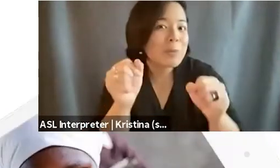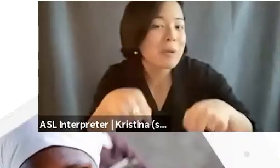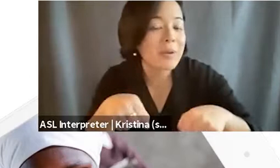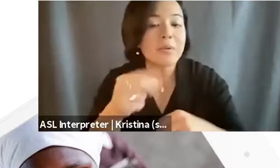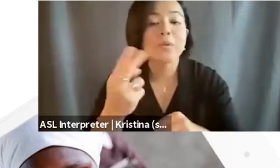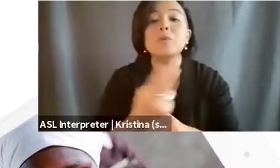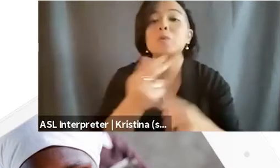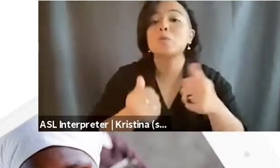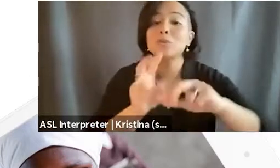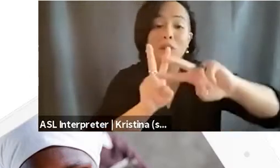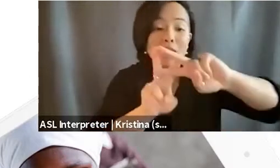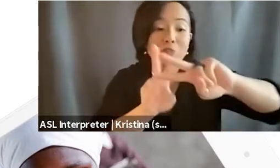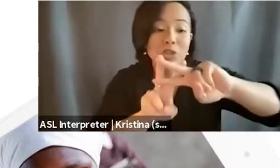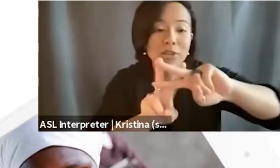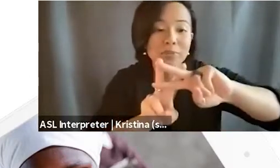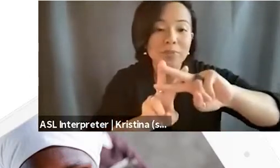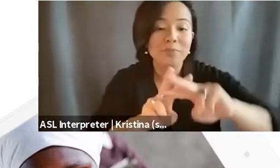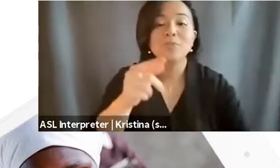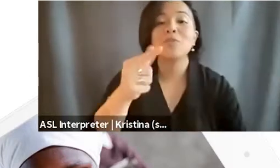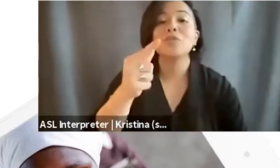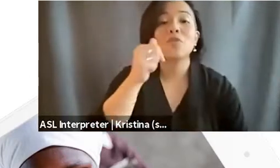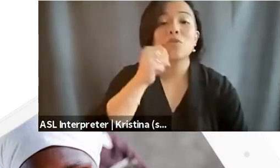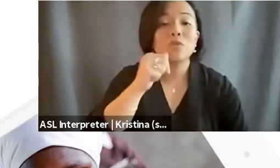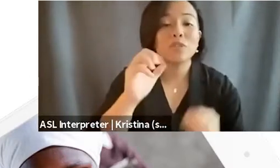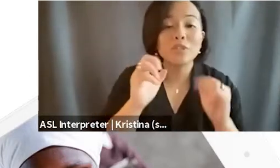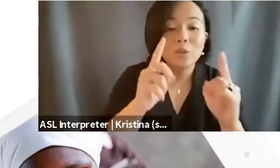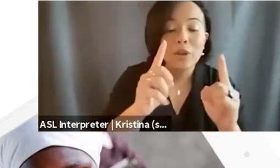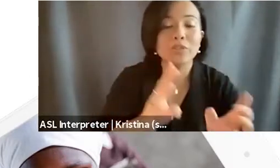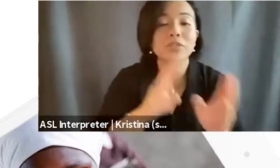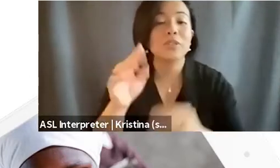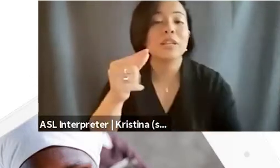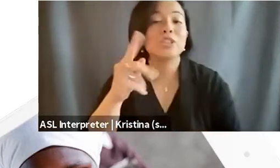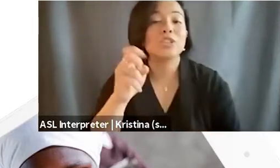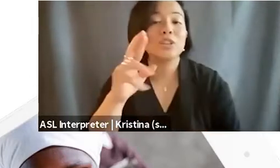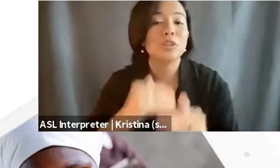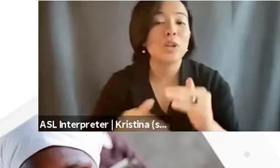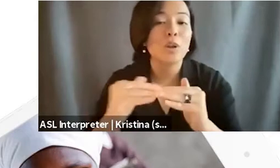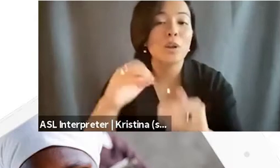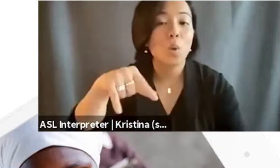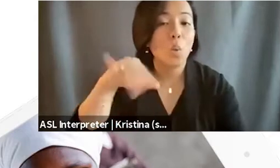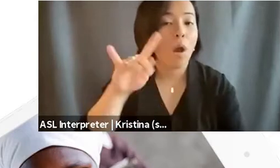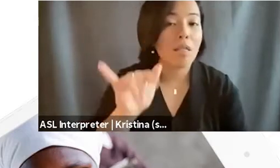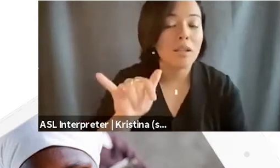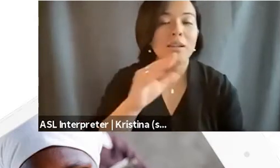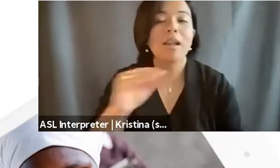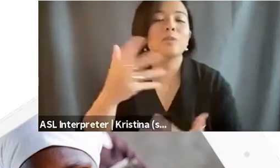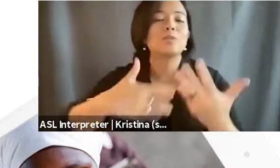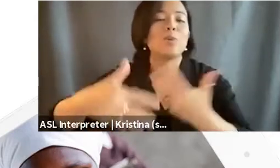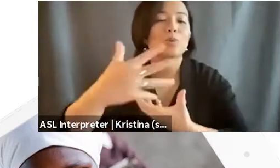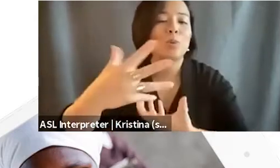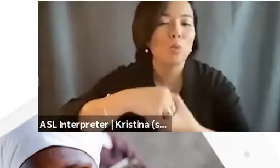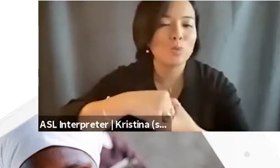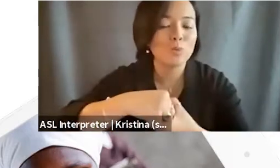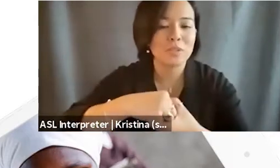#social inclusion, and do